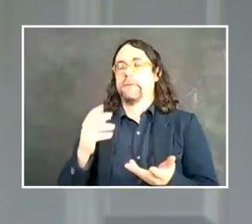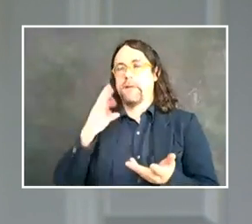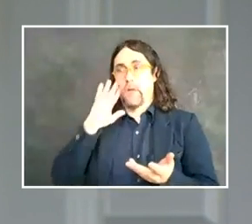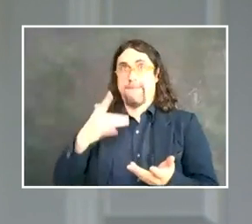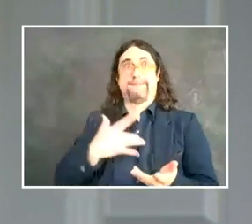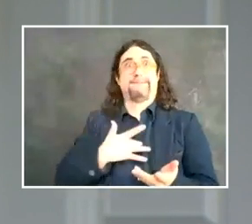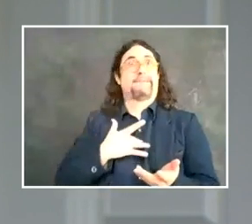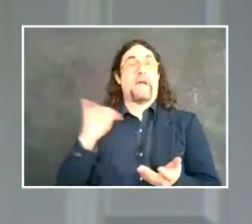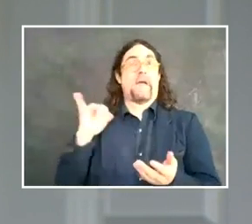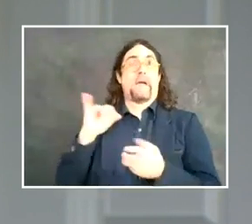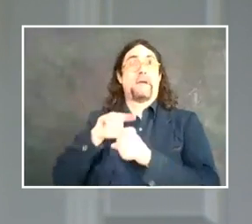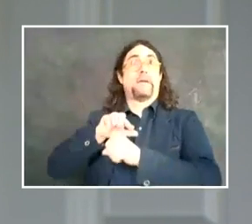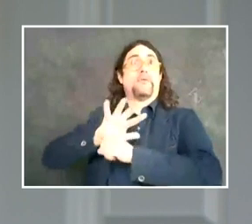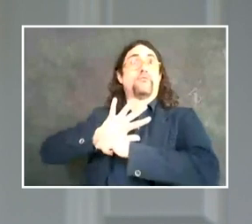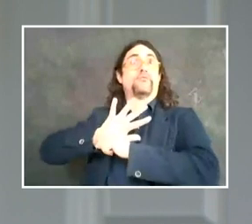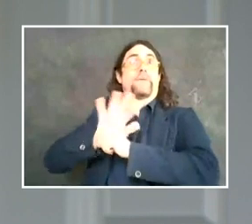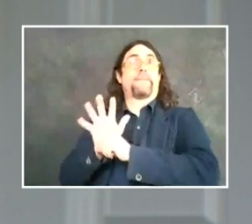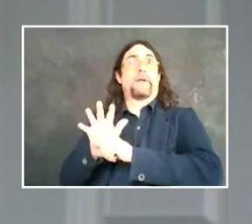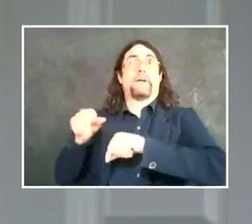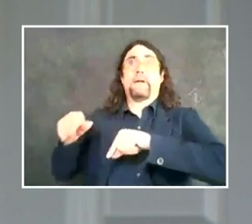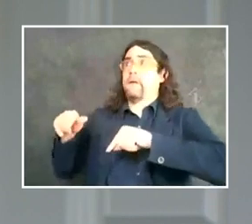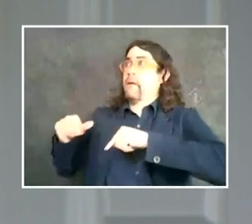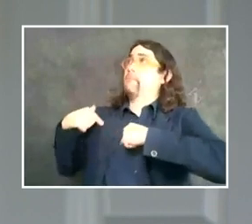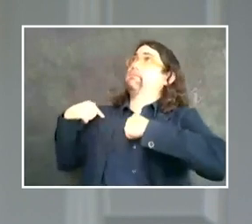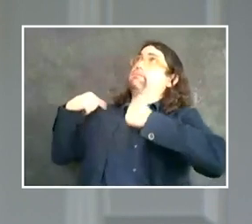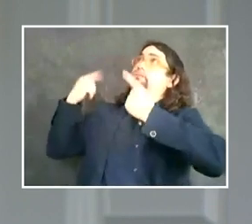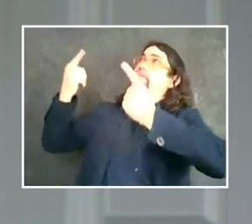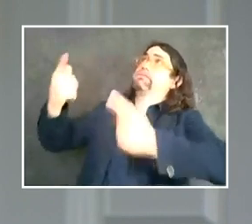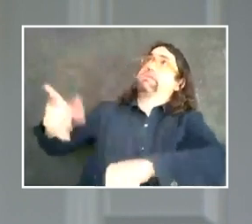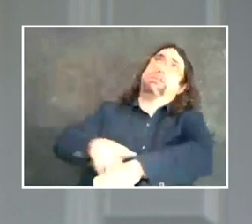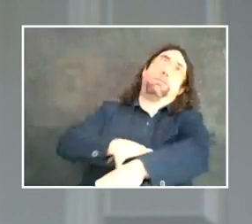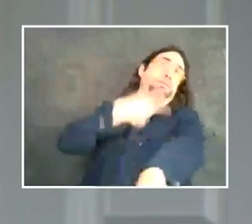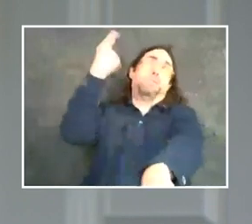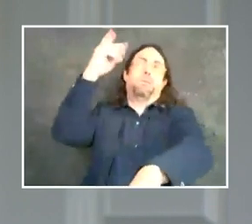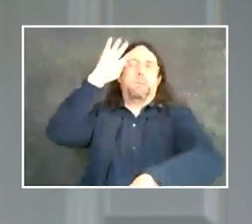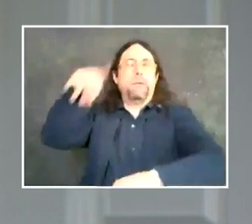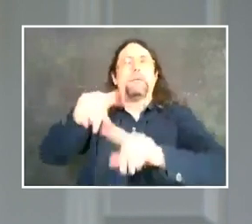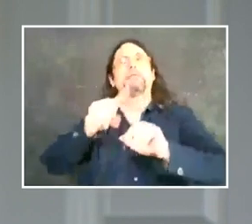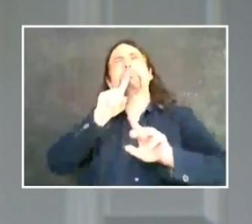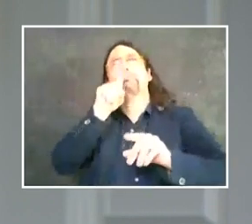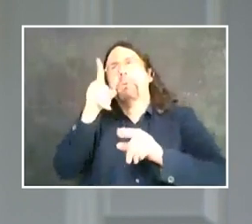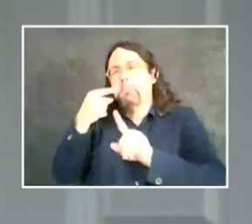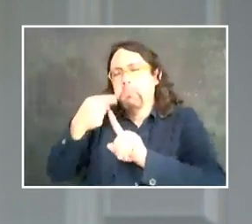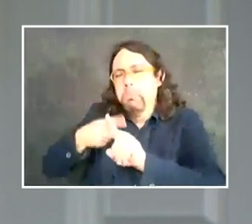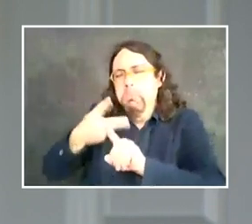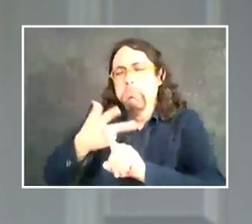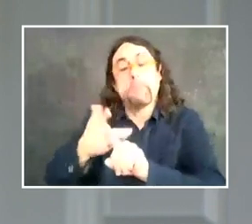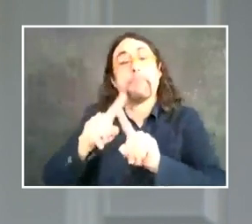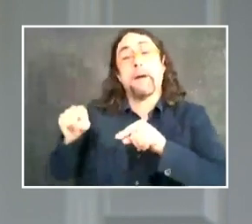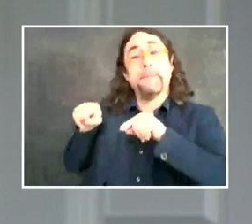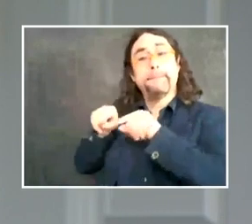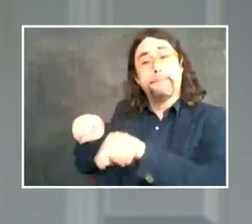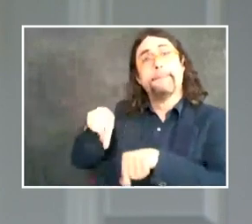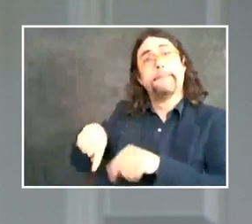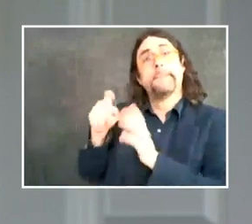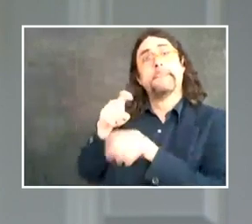IN NEW YORK CITY. SUCH AS WHAT WE SAW LAST NIGHT.